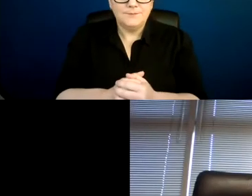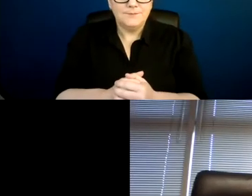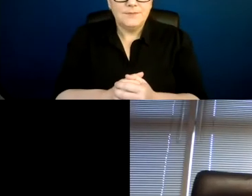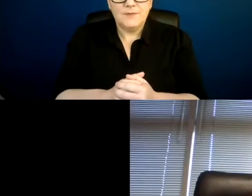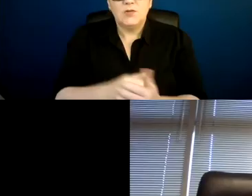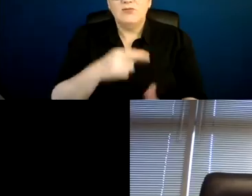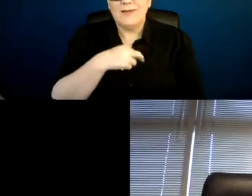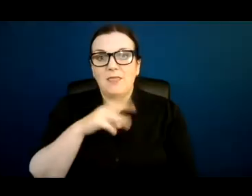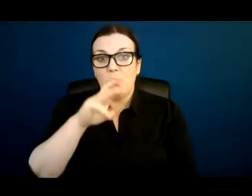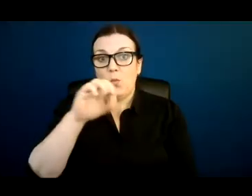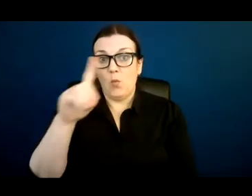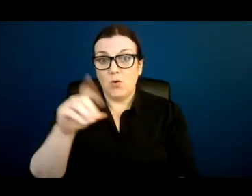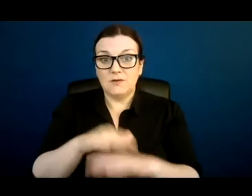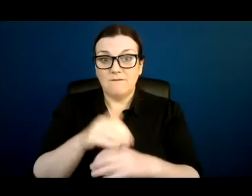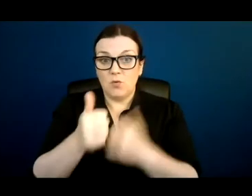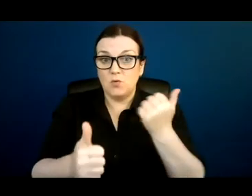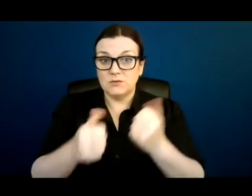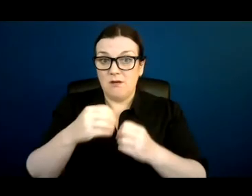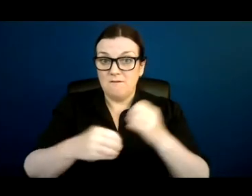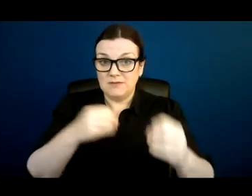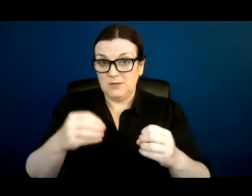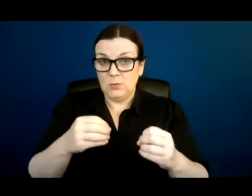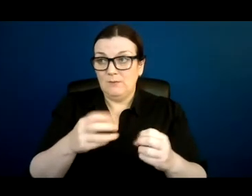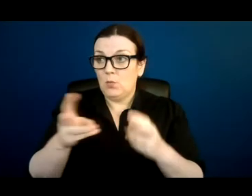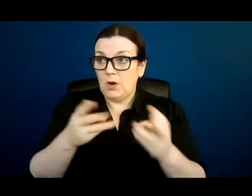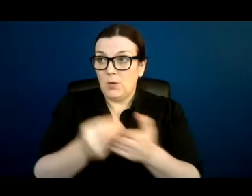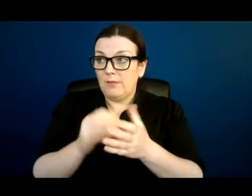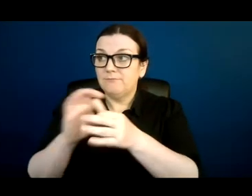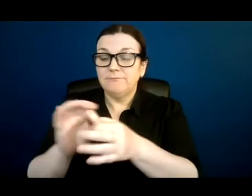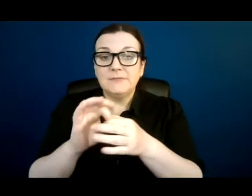we have been working with a number of offices within the Courts Service as well as part of